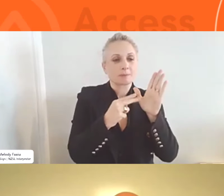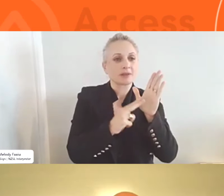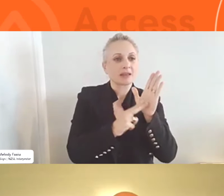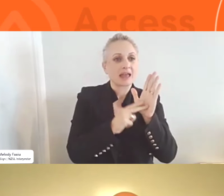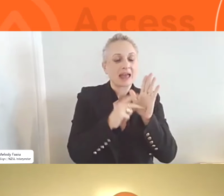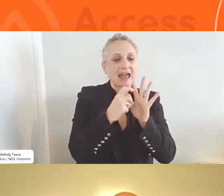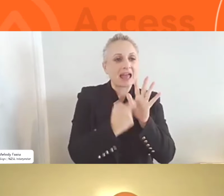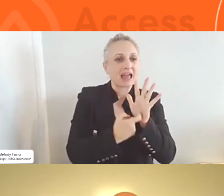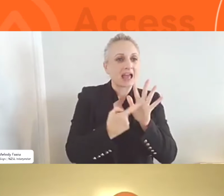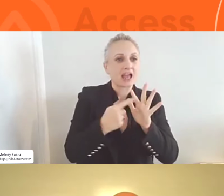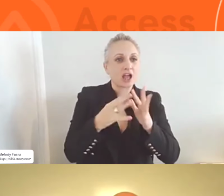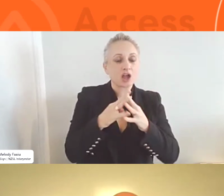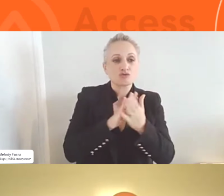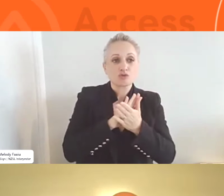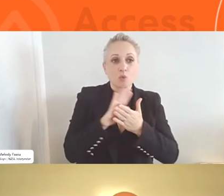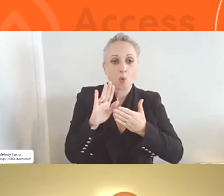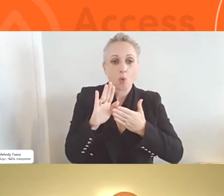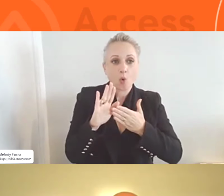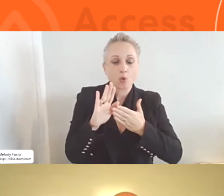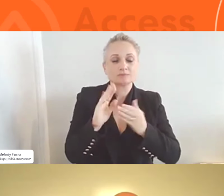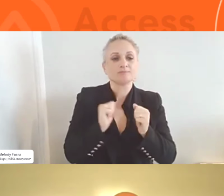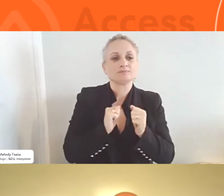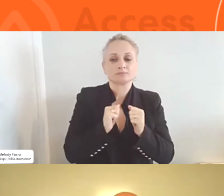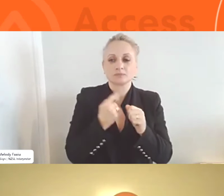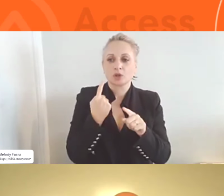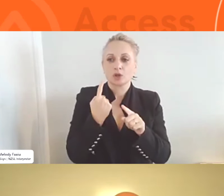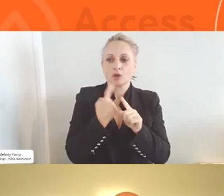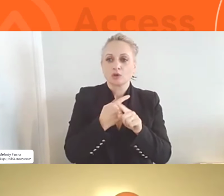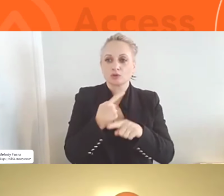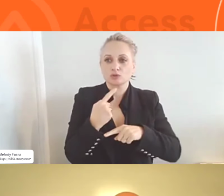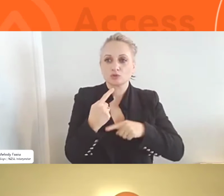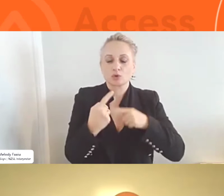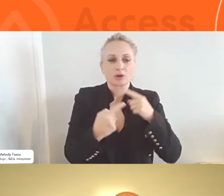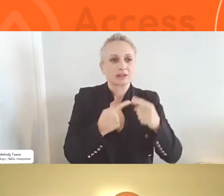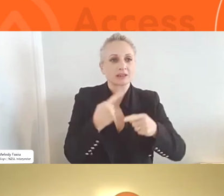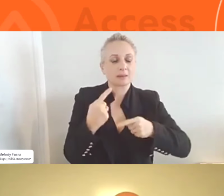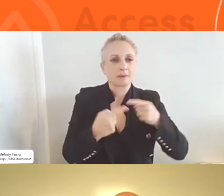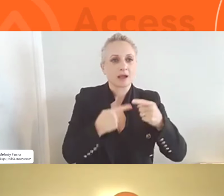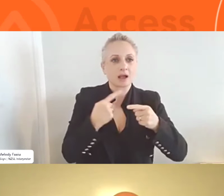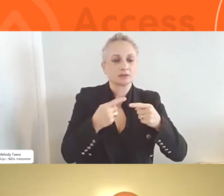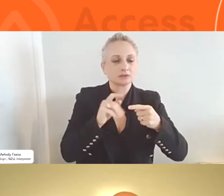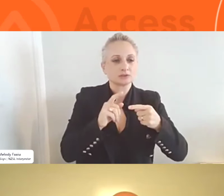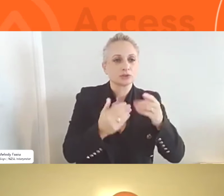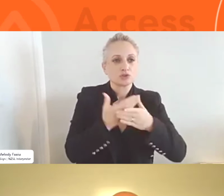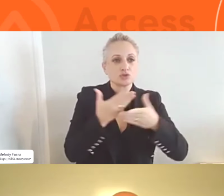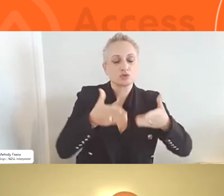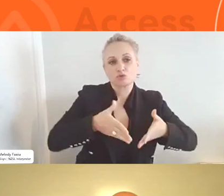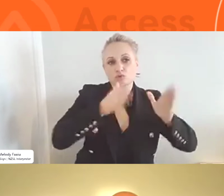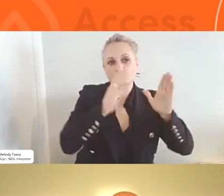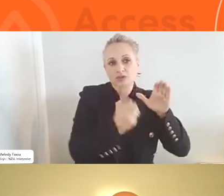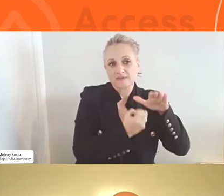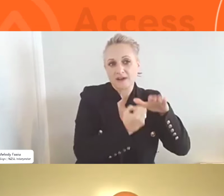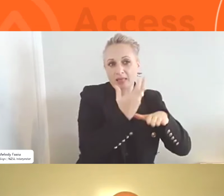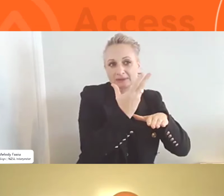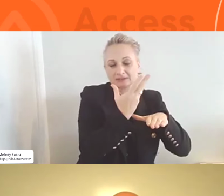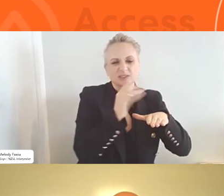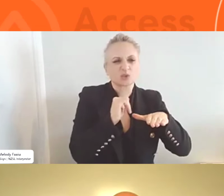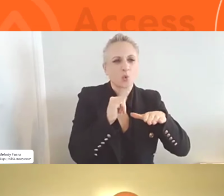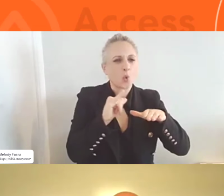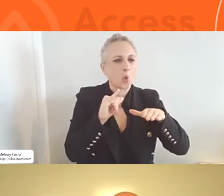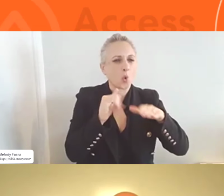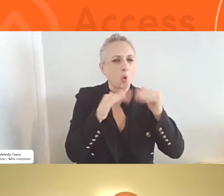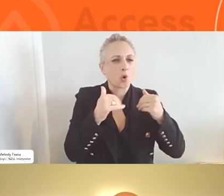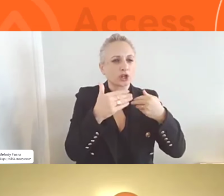scale developments, 10 plus units in one go, could a council decide